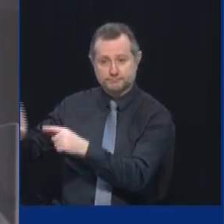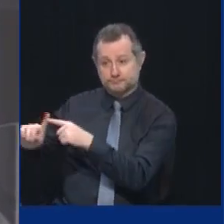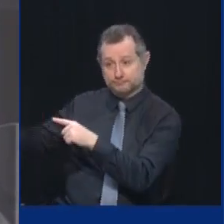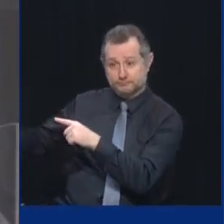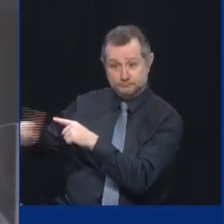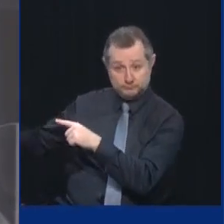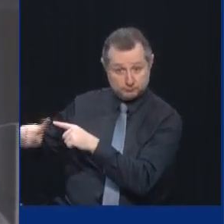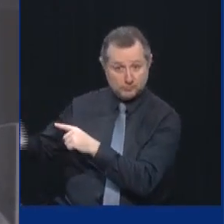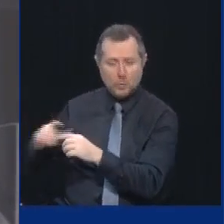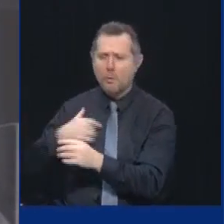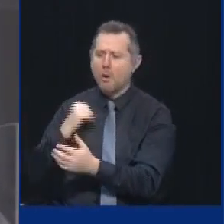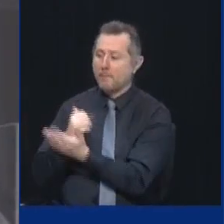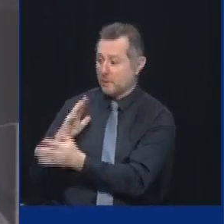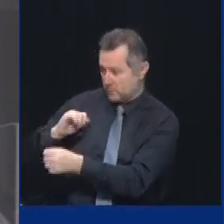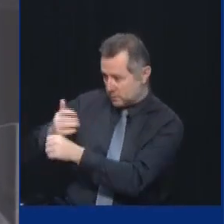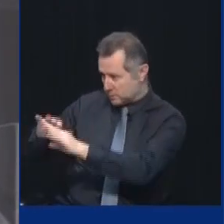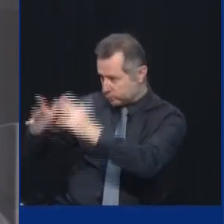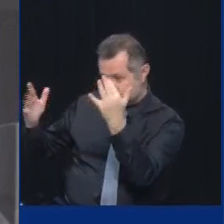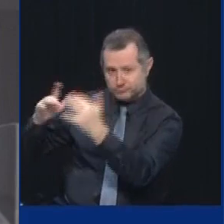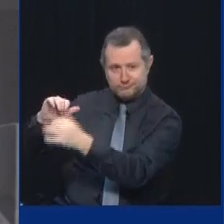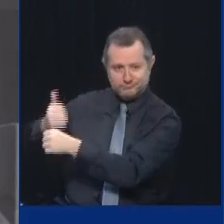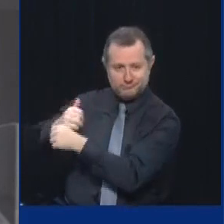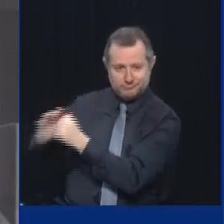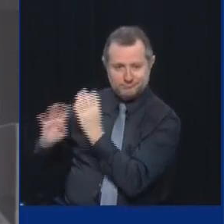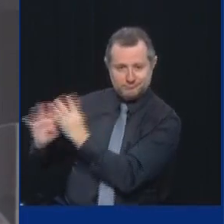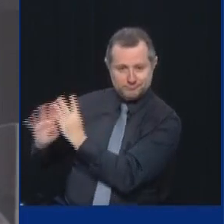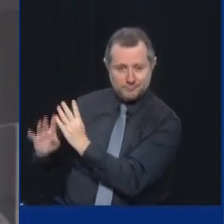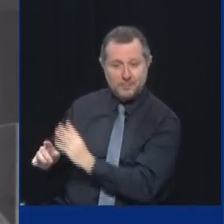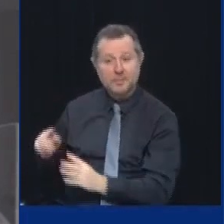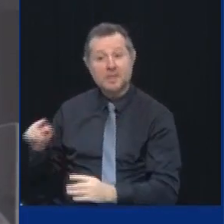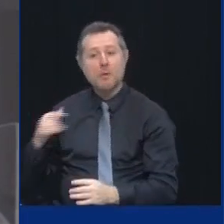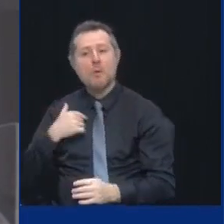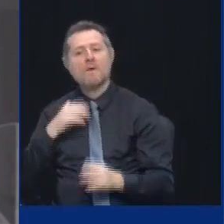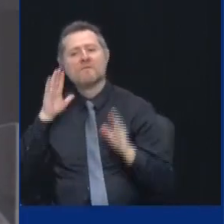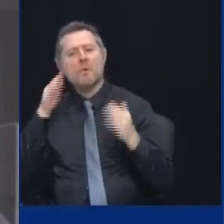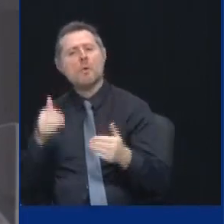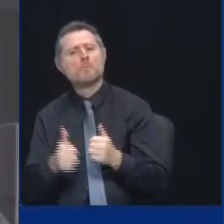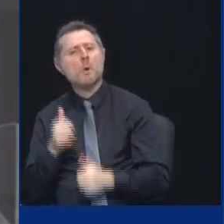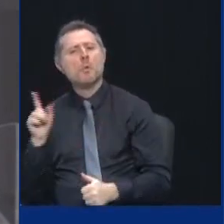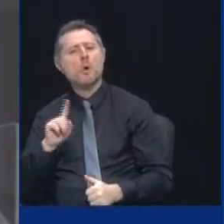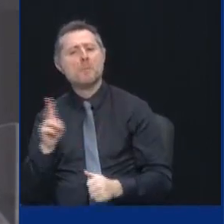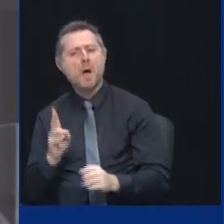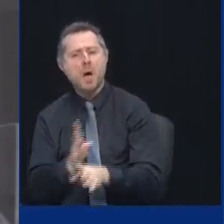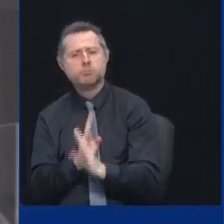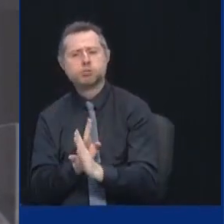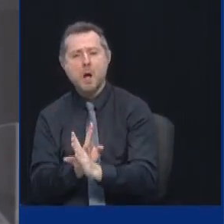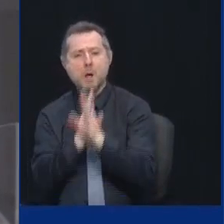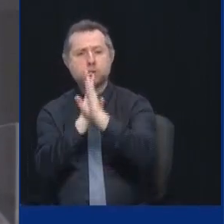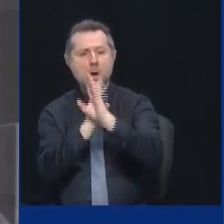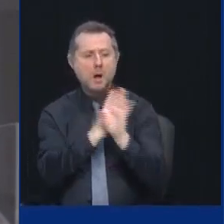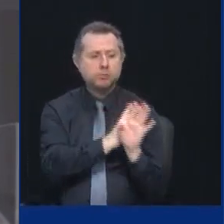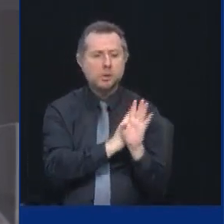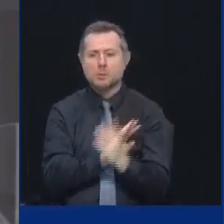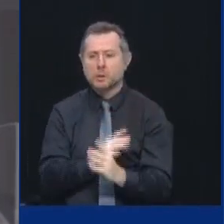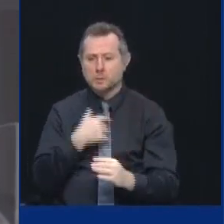HEMPSTEAD LINE BRANCH. WE FEEL THIS IS IS AN IMPORTANT STEP TO HELP THE REGION REOPEN